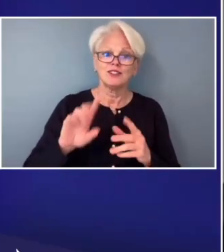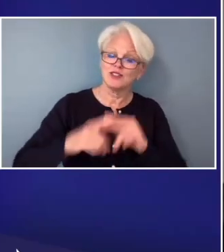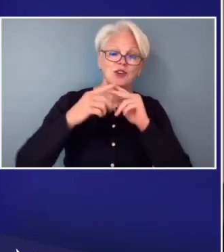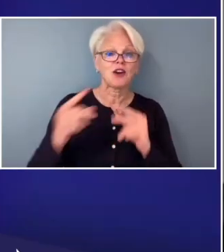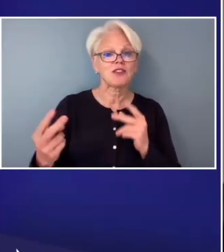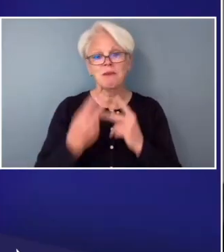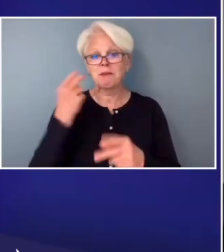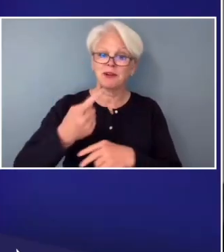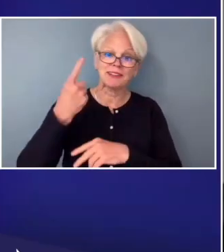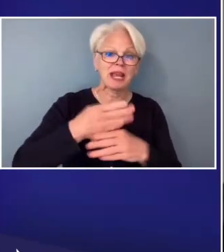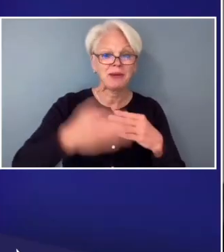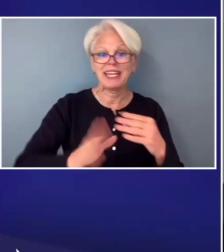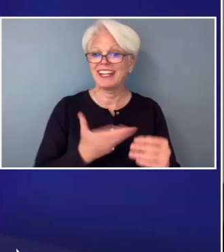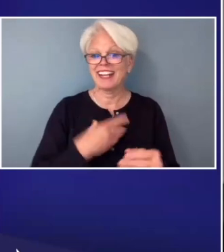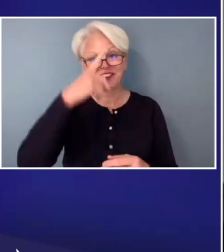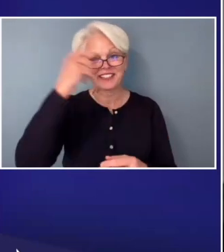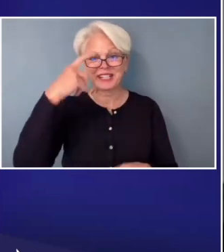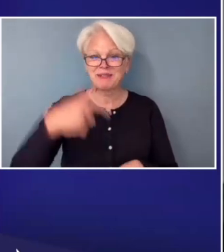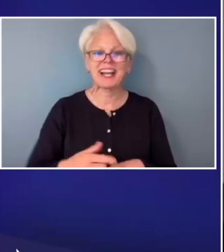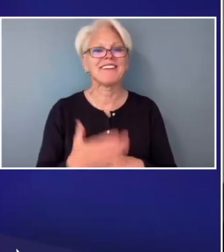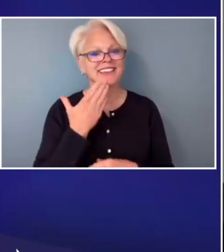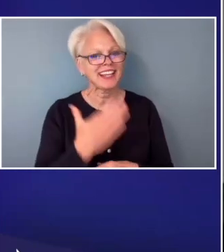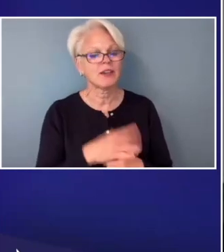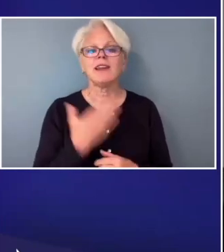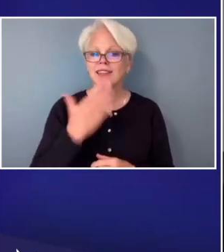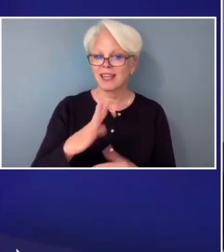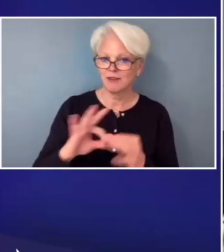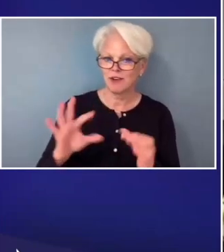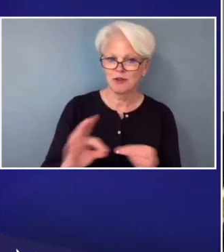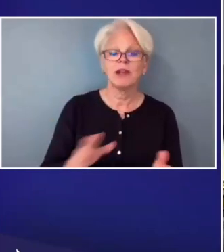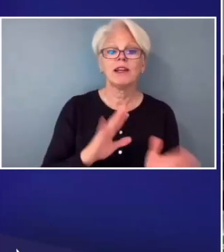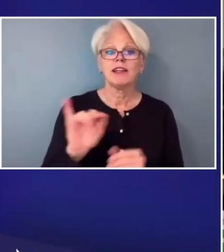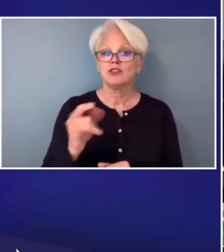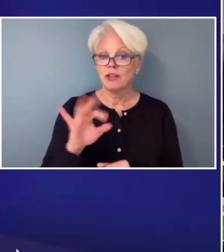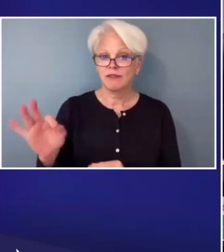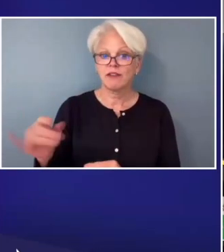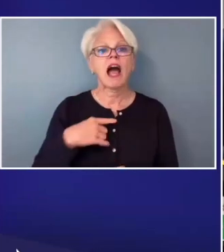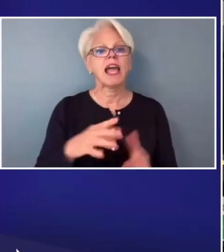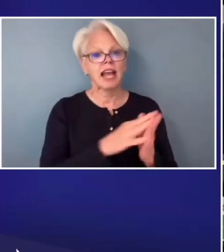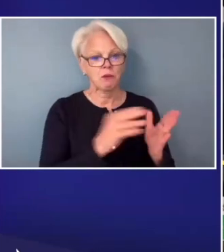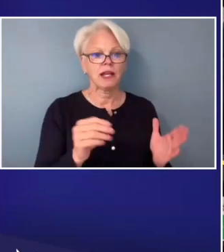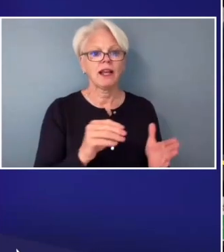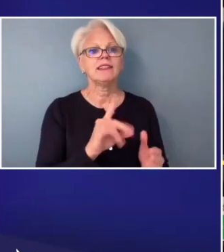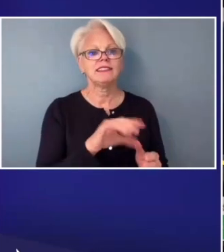So thanks. Thank you for those remarks. Jeff. And I would echo David's remarks and also say that we're